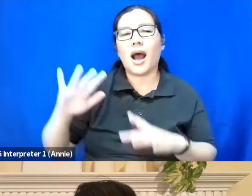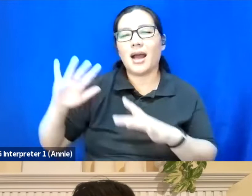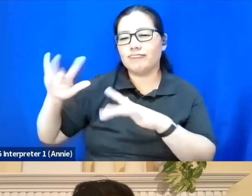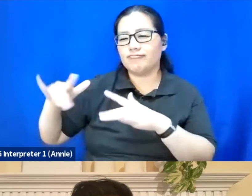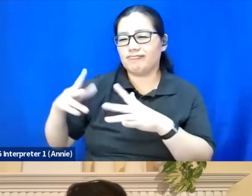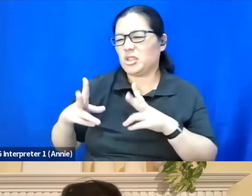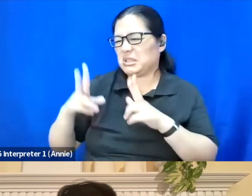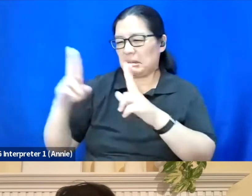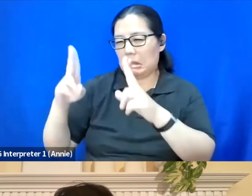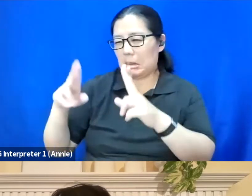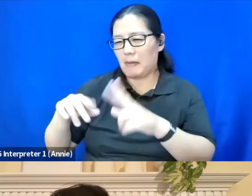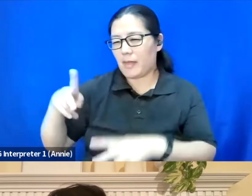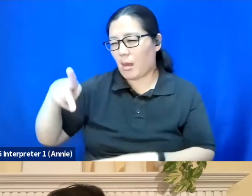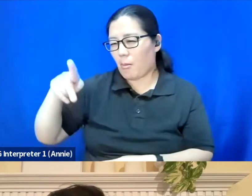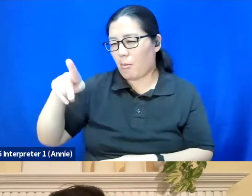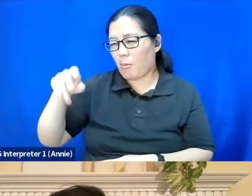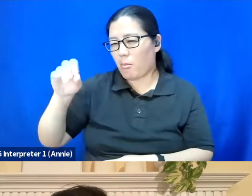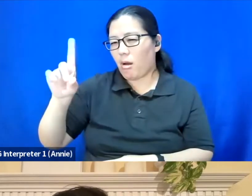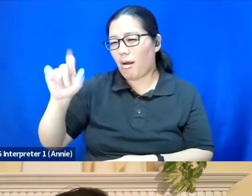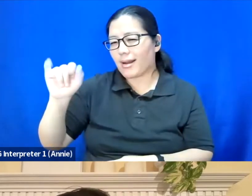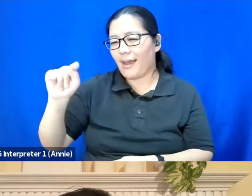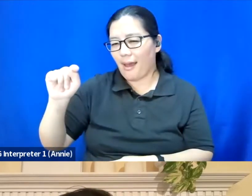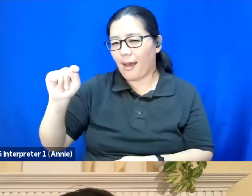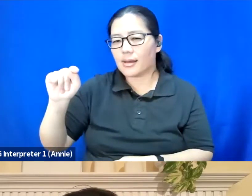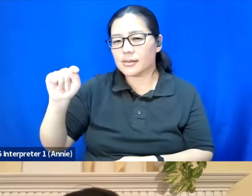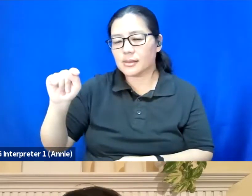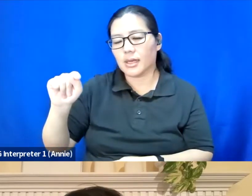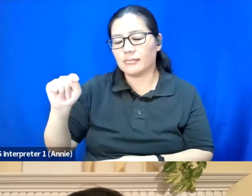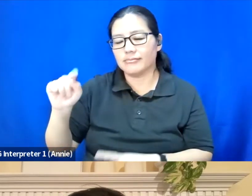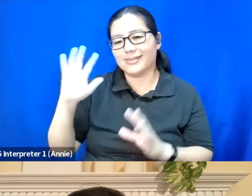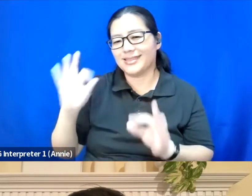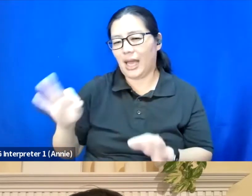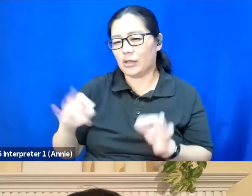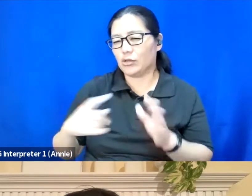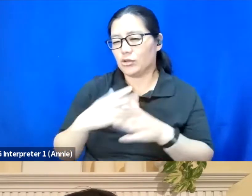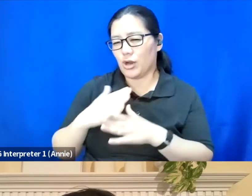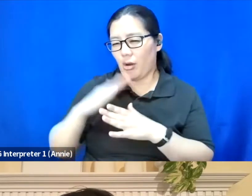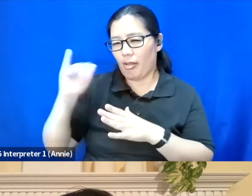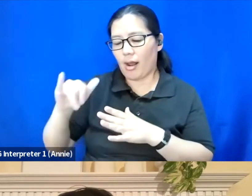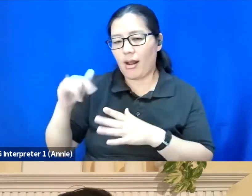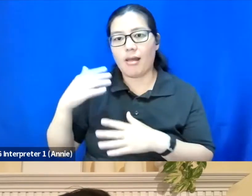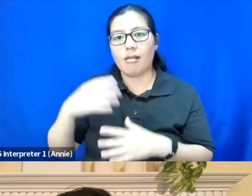And I also loved -- you know, Alice would be a great podcaster